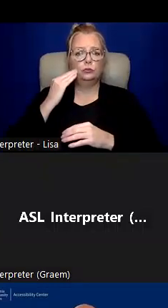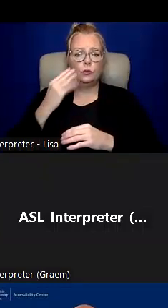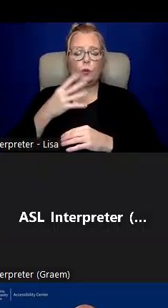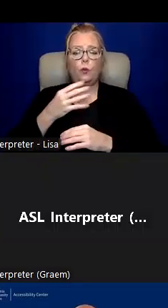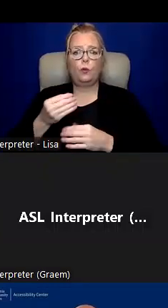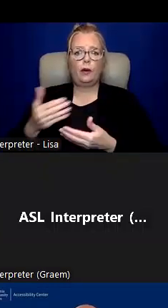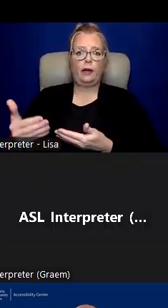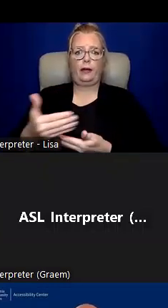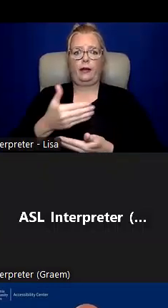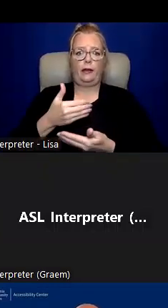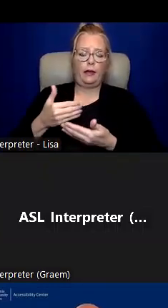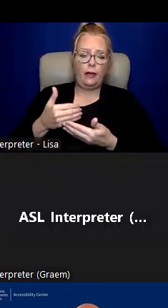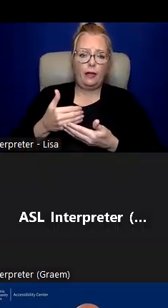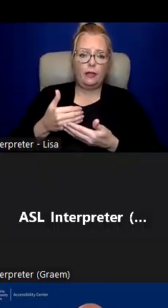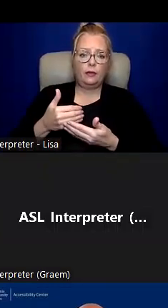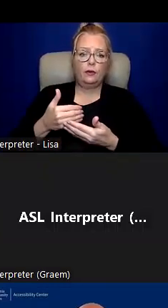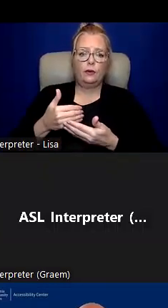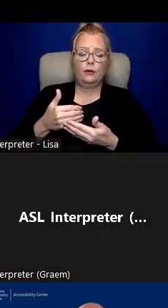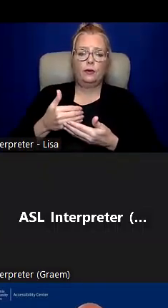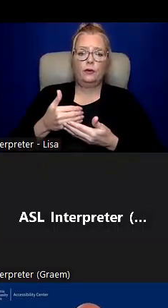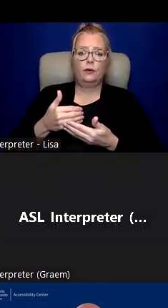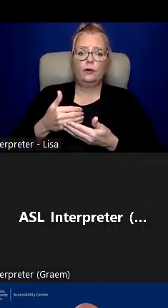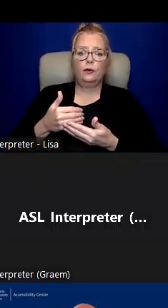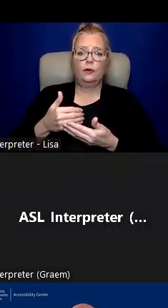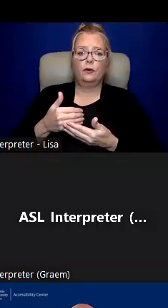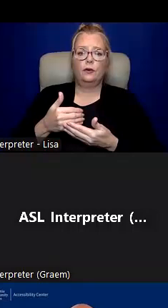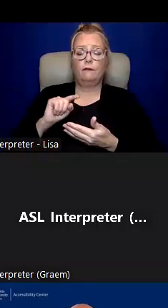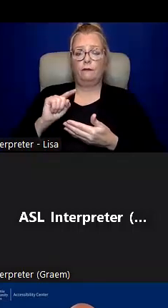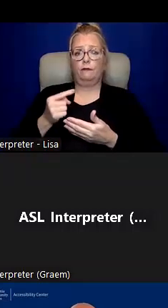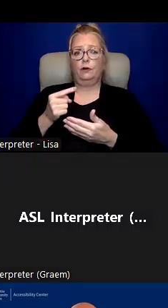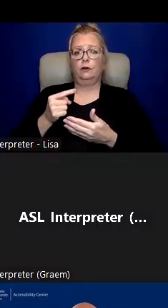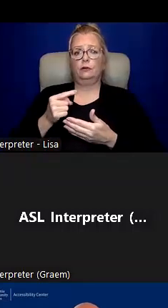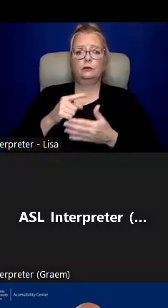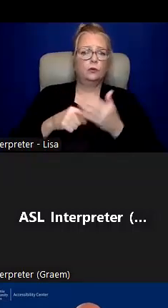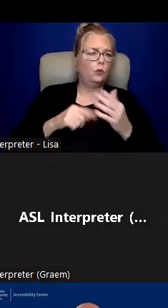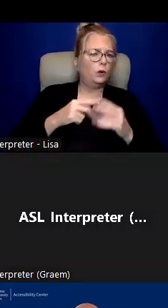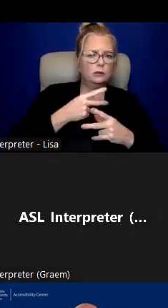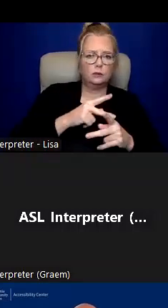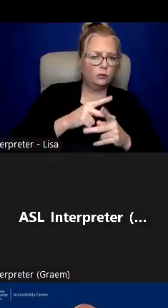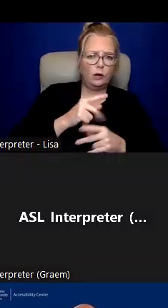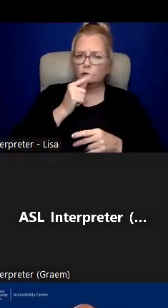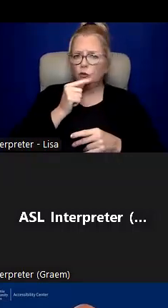front what is the product, how is it going to be used, who are the users, how many, et cetera.